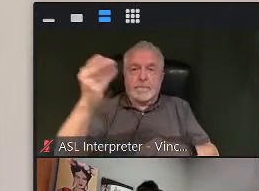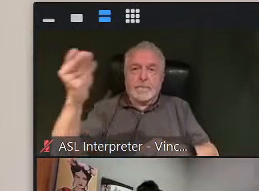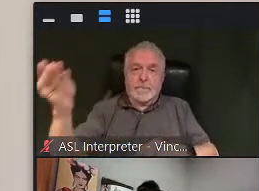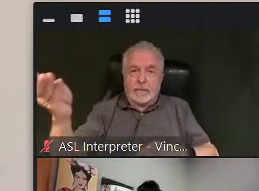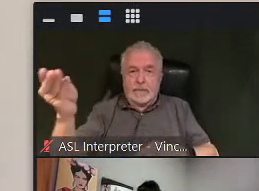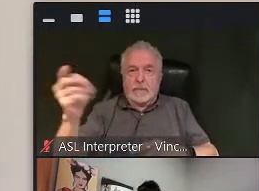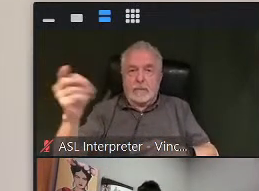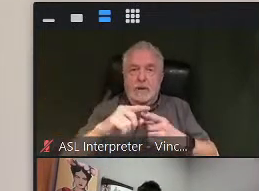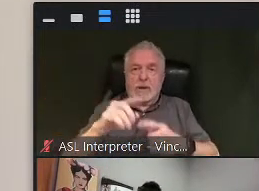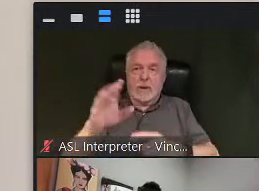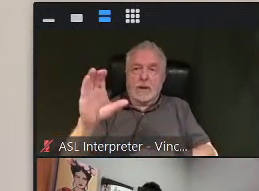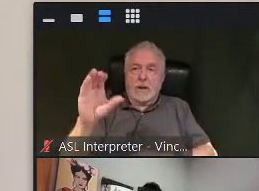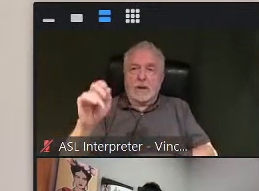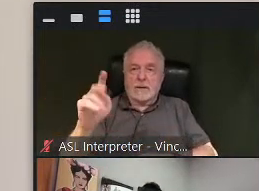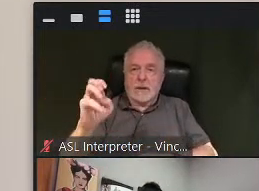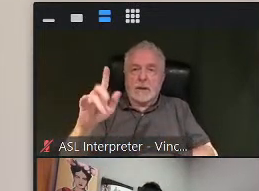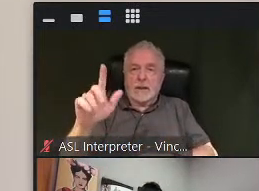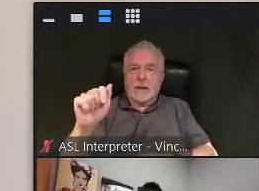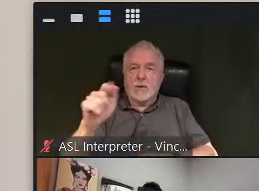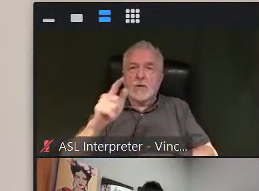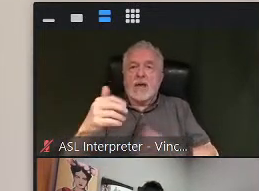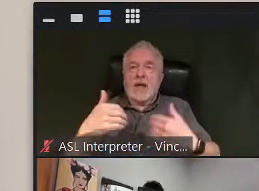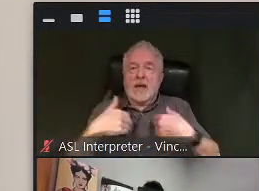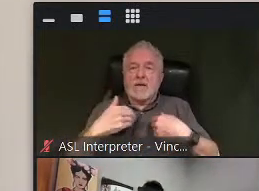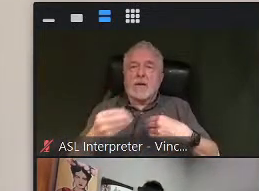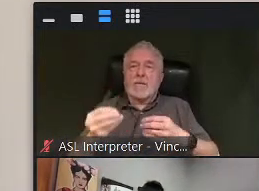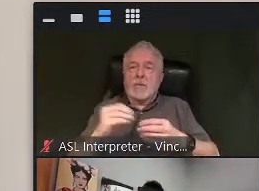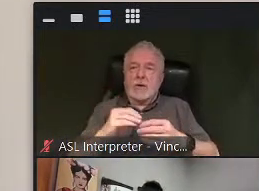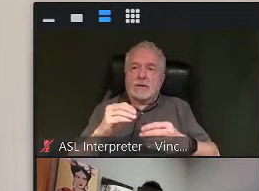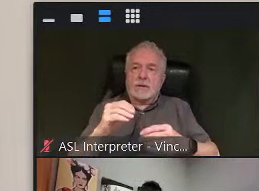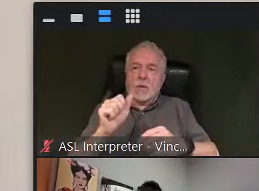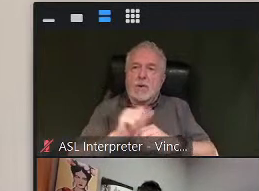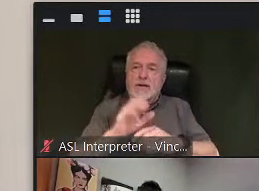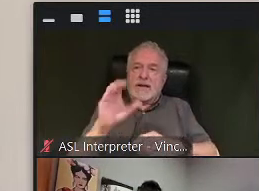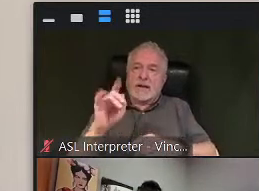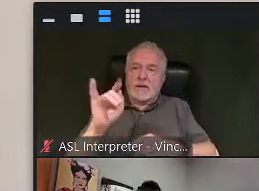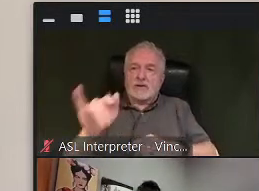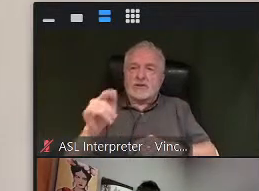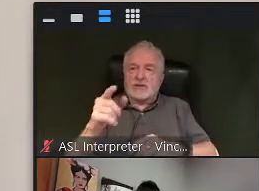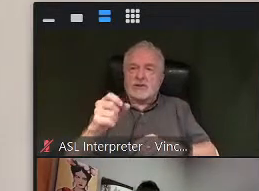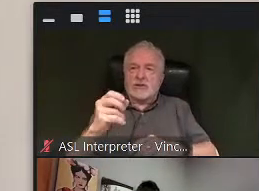Mase Candela, who has worked with the county so that she can she show us